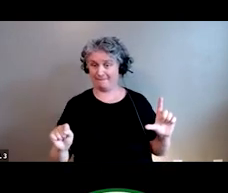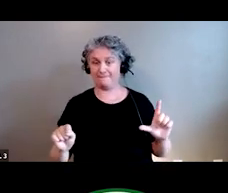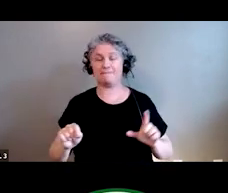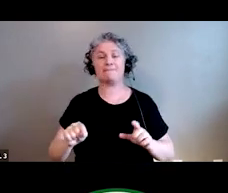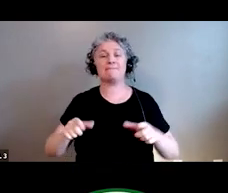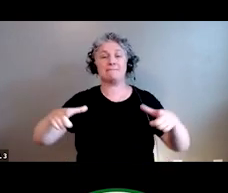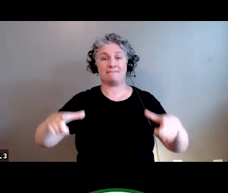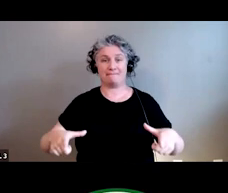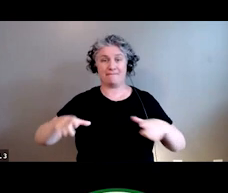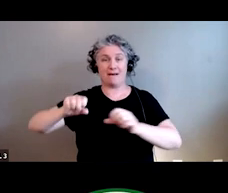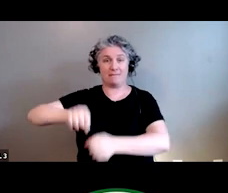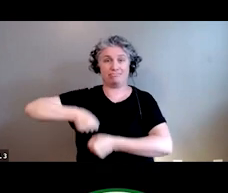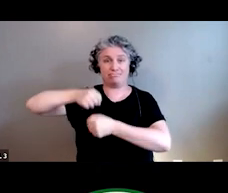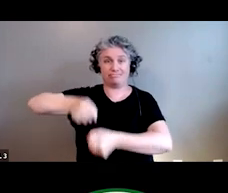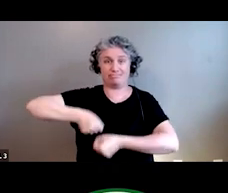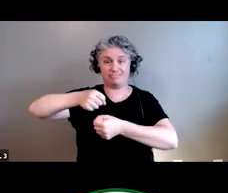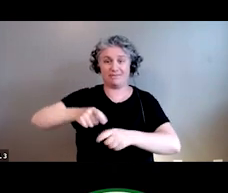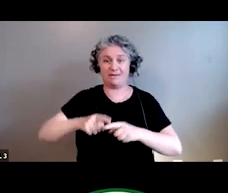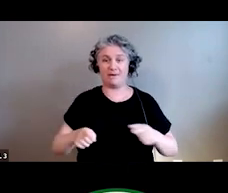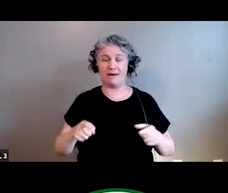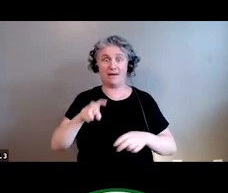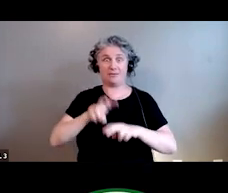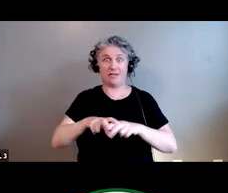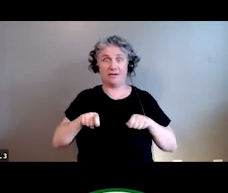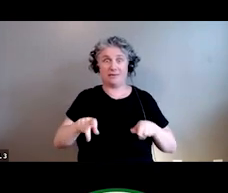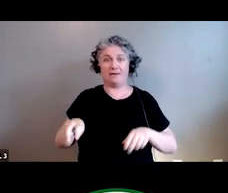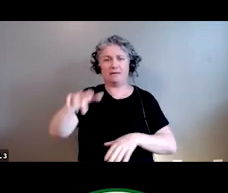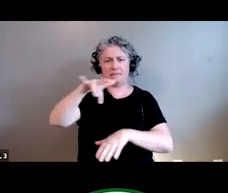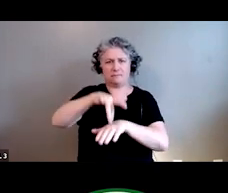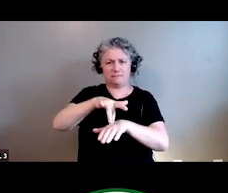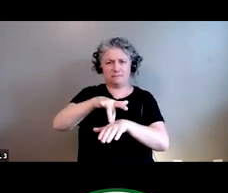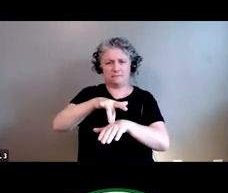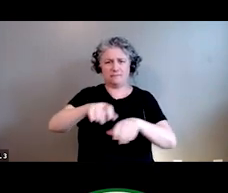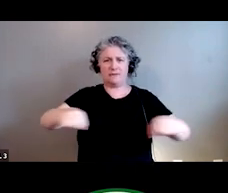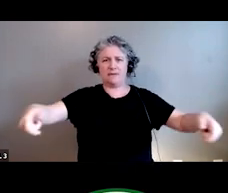for an afternoon paddle adventure on Upper, Upper Canalaskis Lake in Peter Logger Heat Provincial Park.